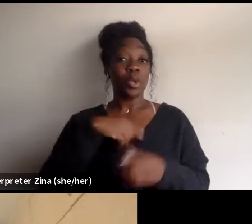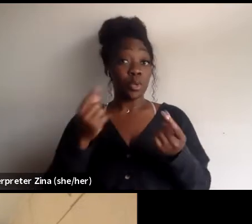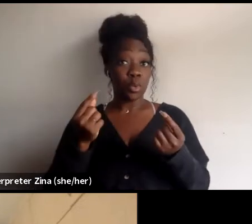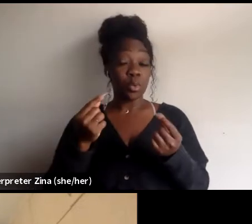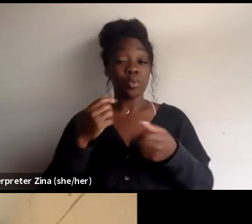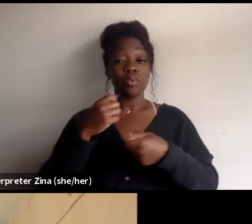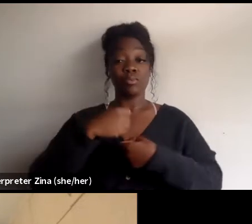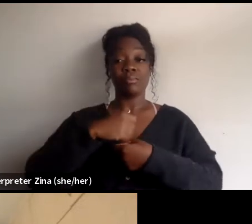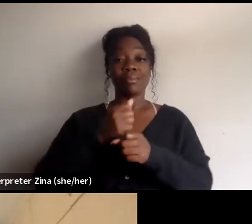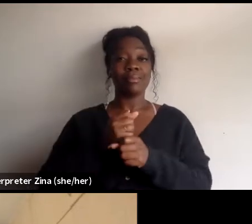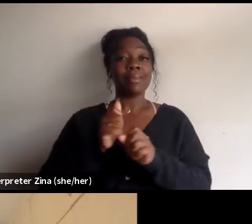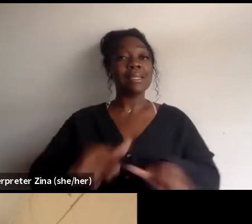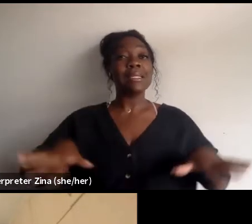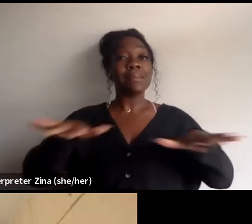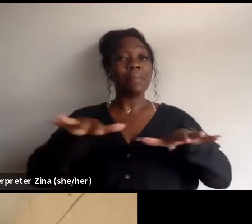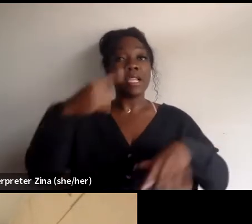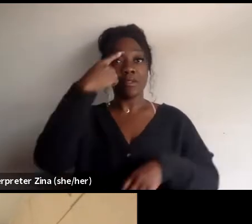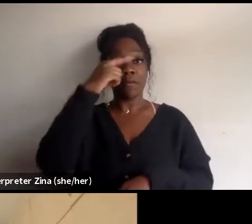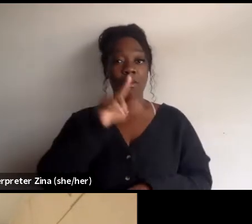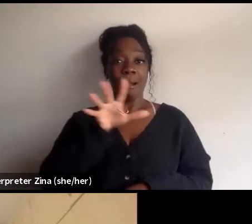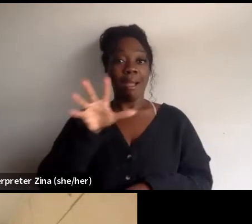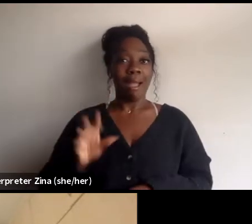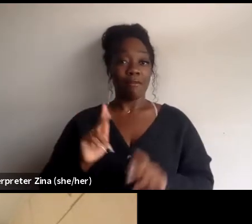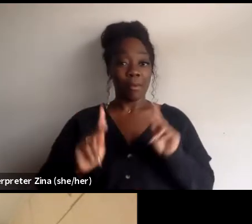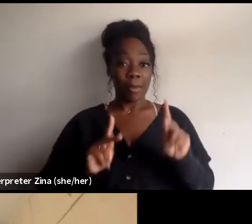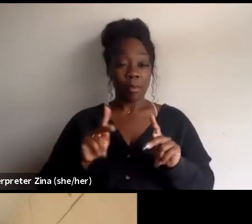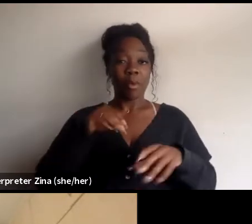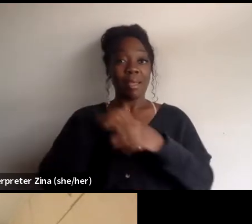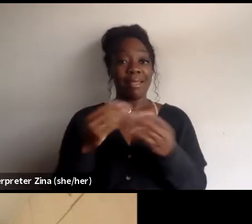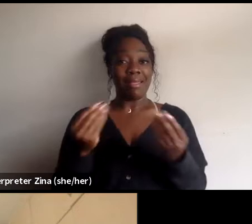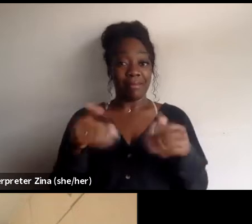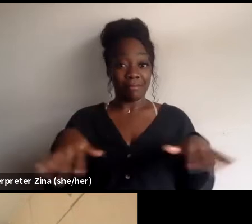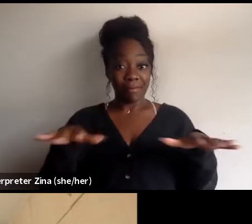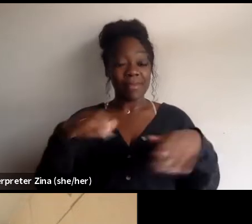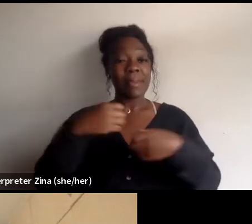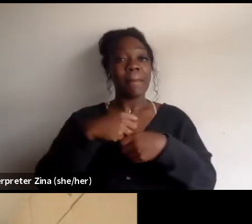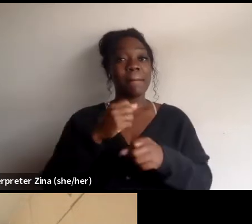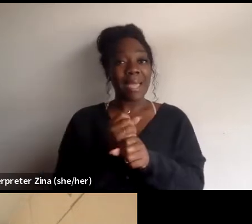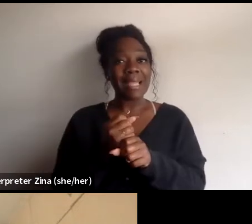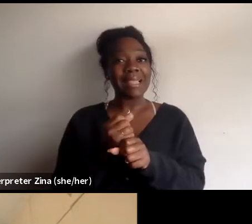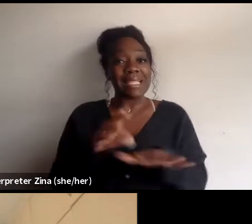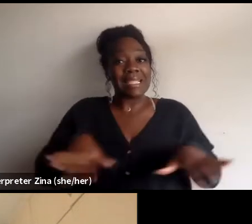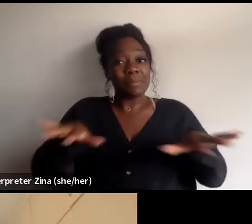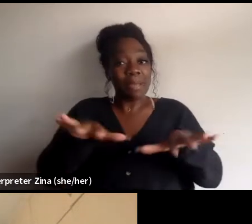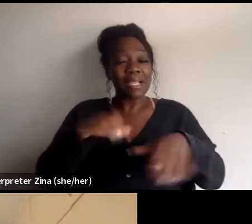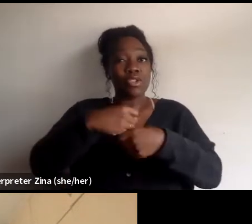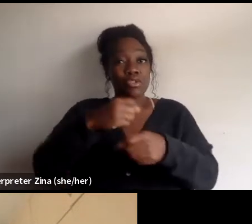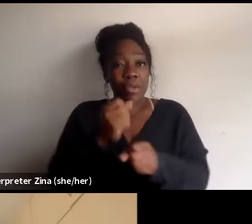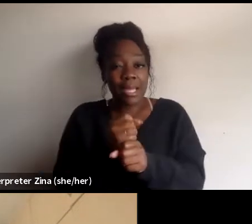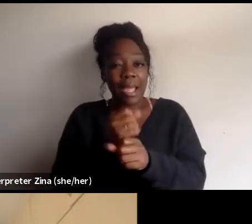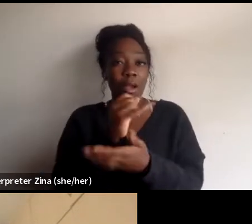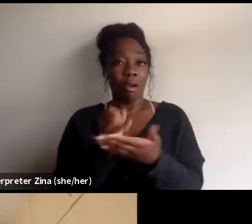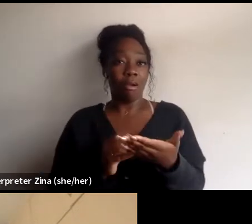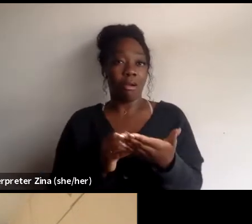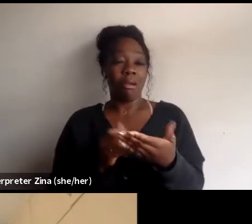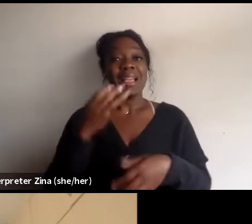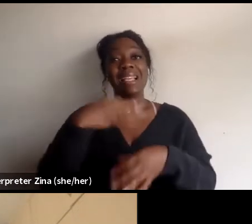We're able to meet the global arts professionals in their space rather than always having to come off and having the challenges of visas